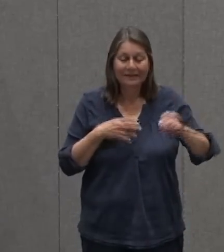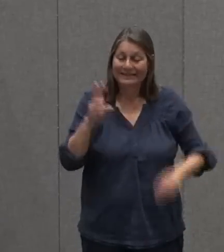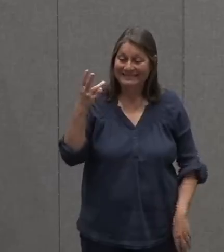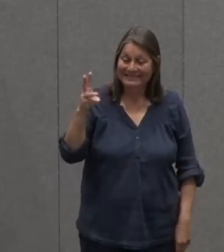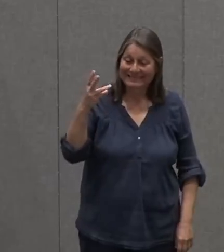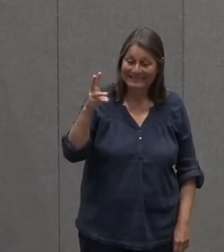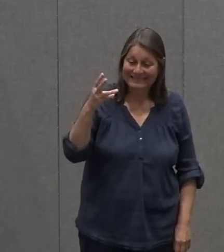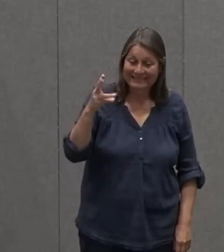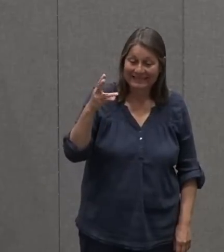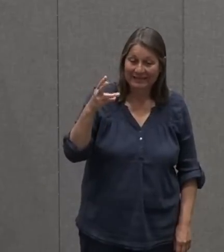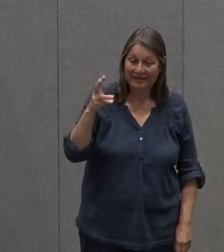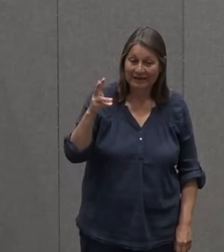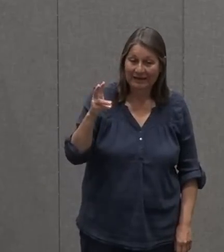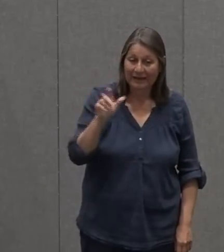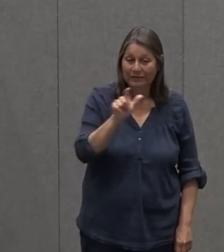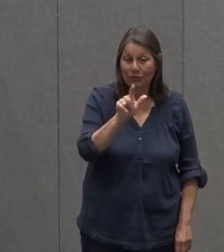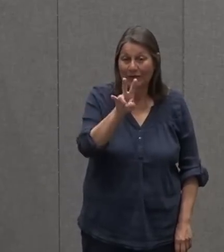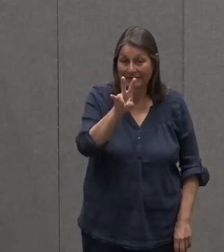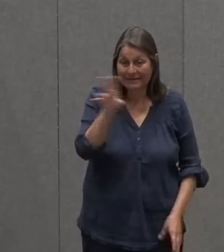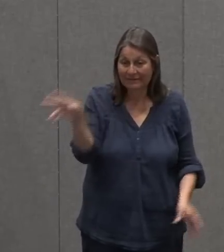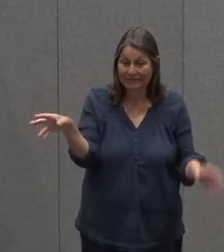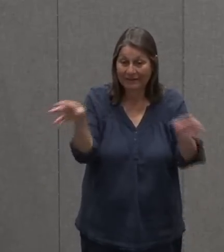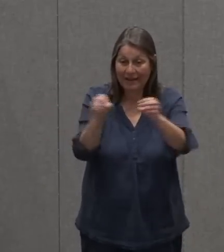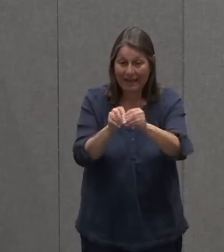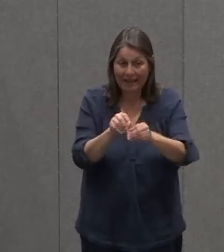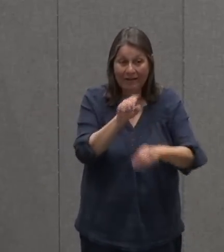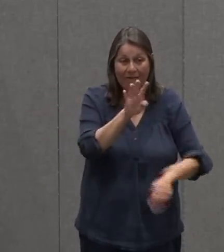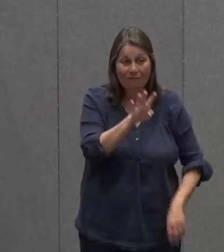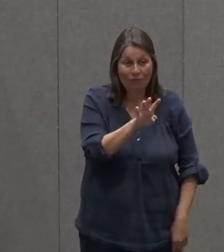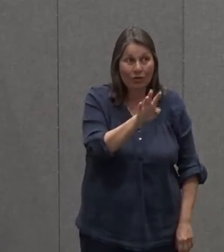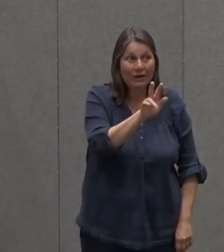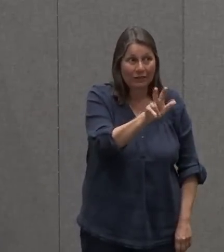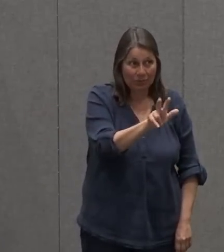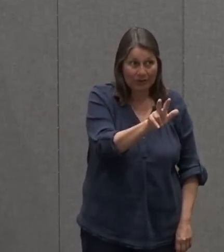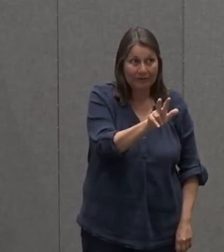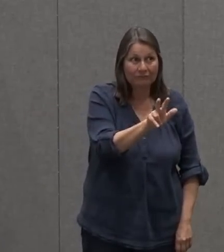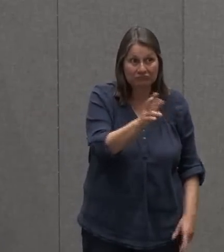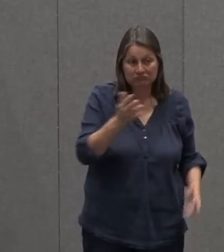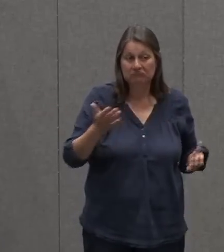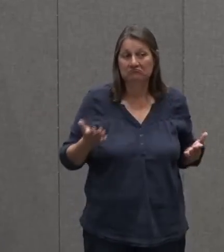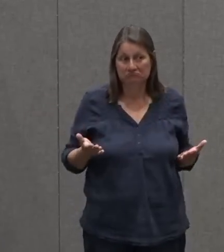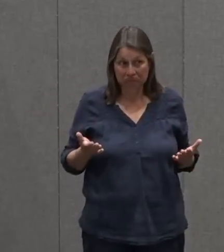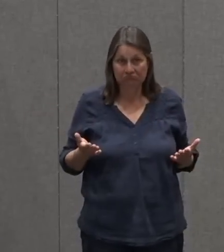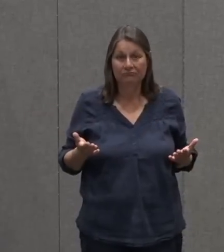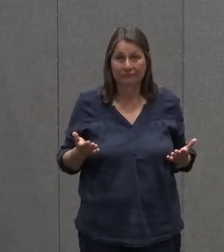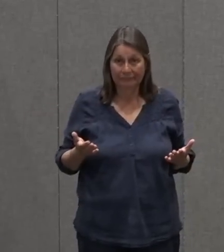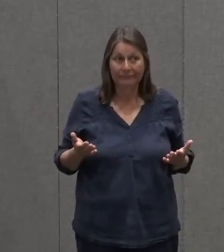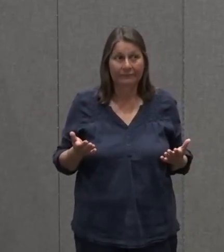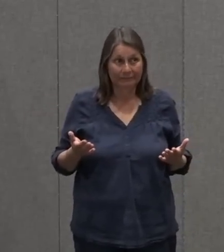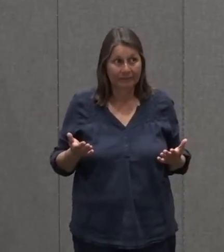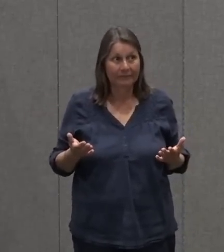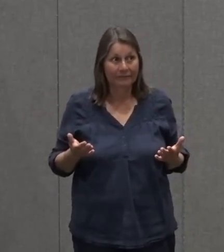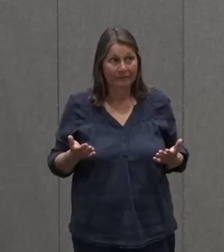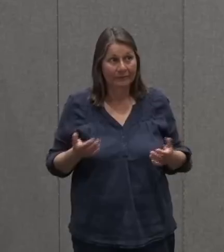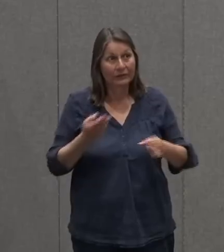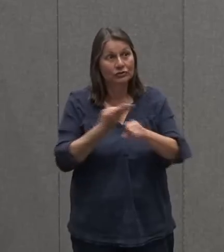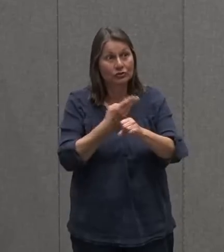and 27, those are the two add-ins that she used. All right, did she use all of her numbers,